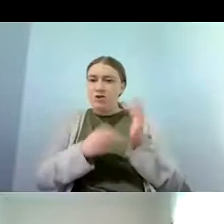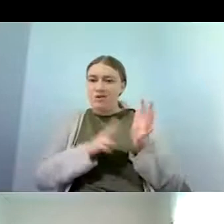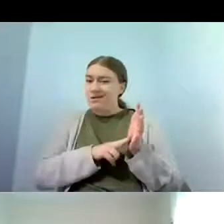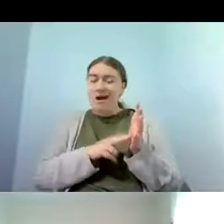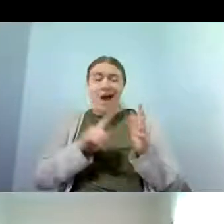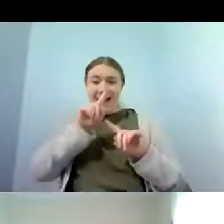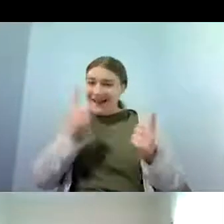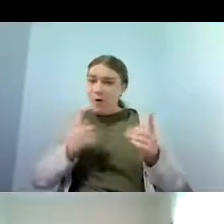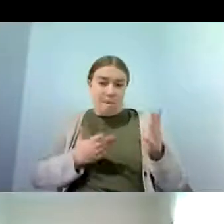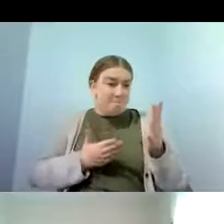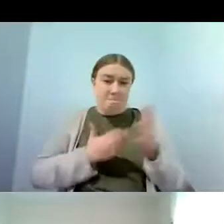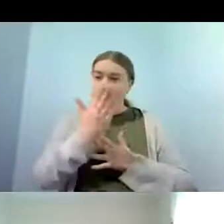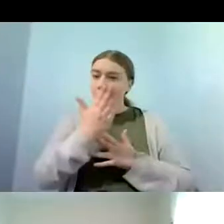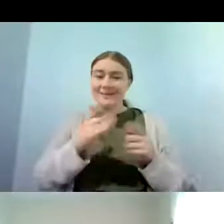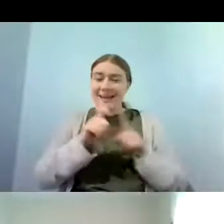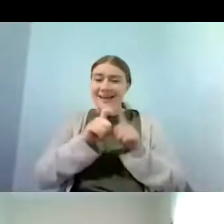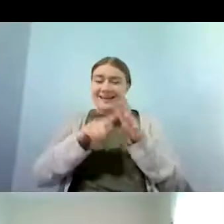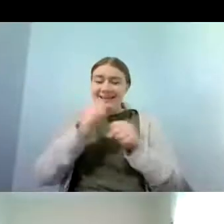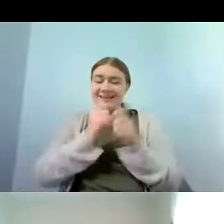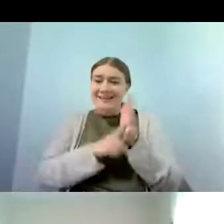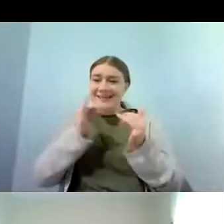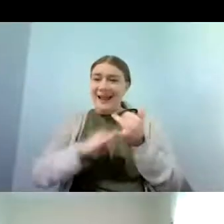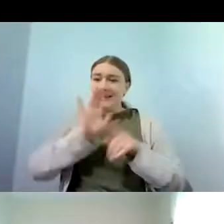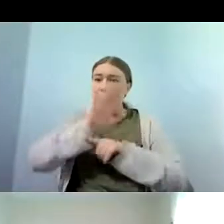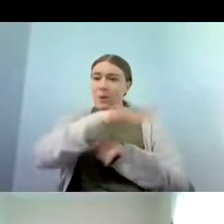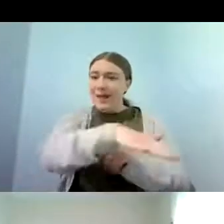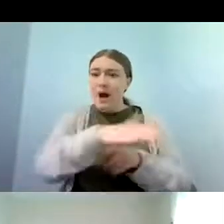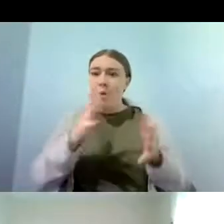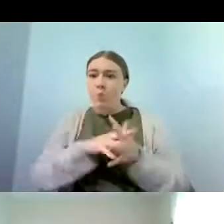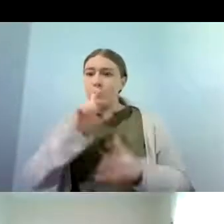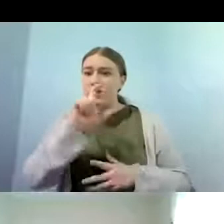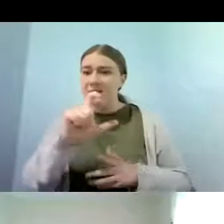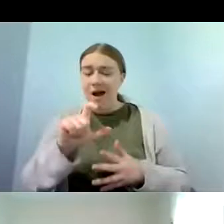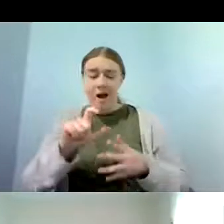diglis weir which is a very very big weir and it's just impassable for shad unless